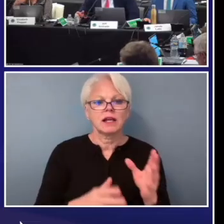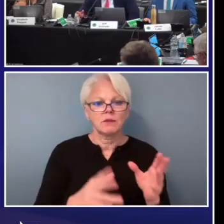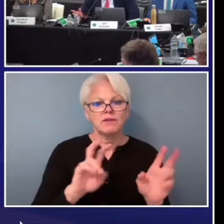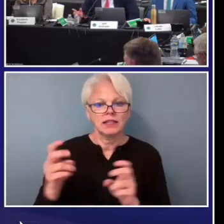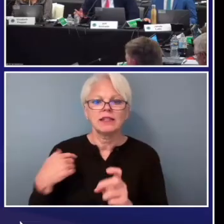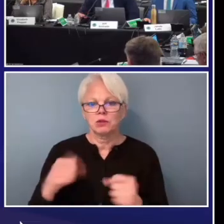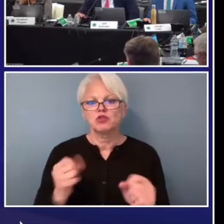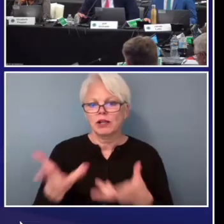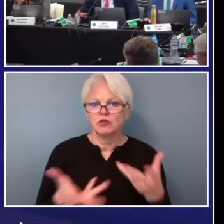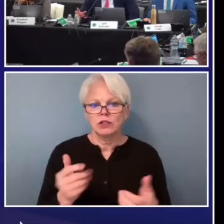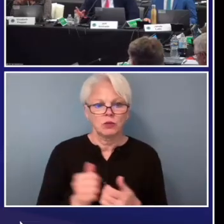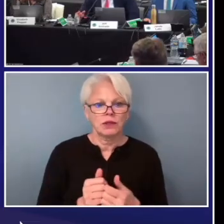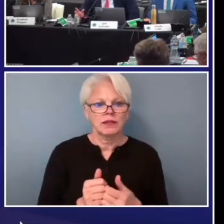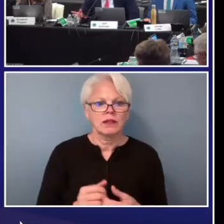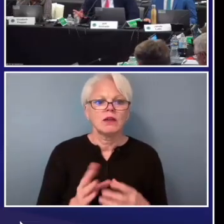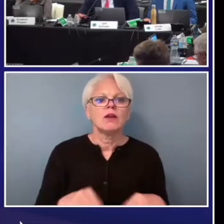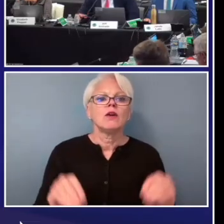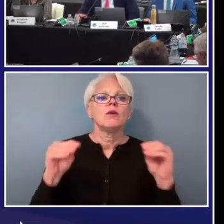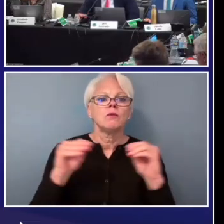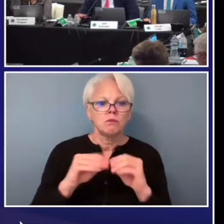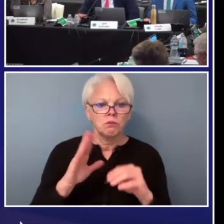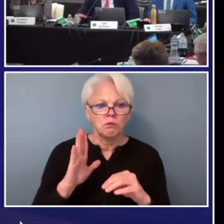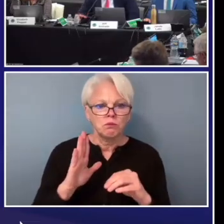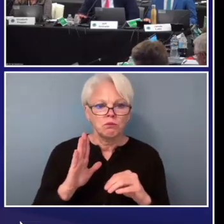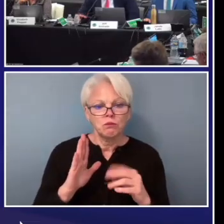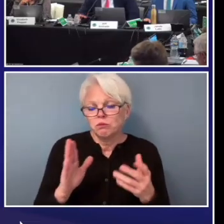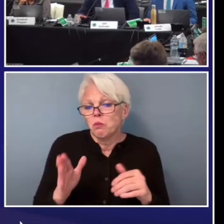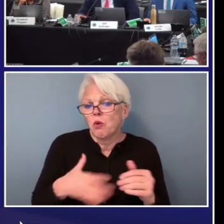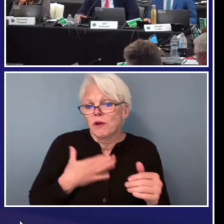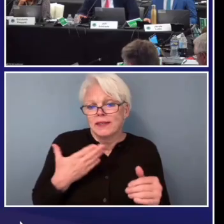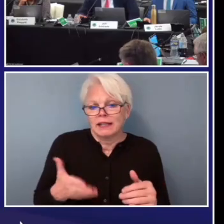So more than interest, more than um, happy to take a look at that if you know of any.